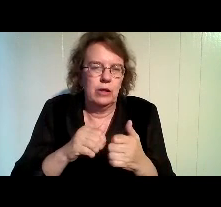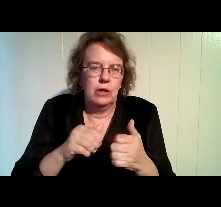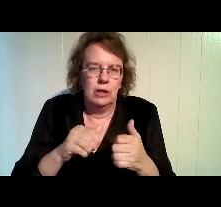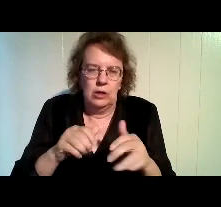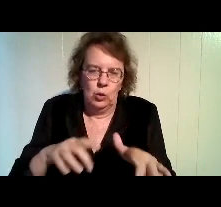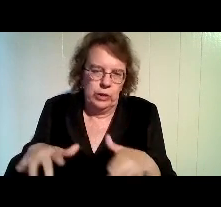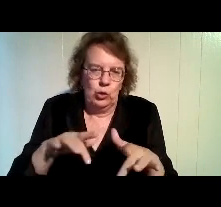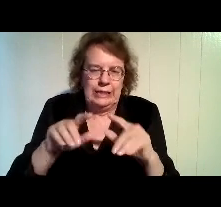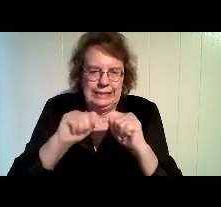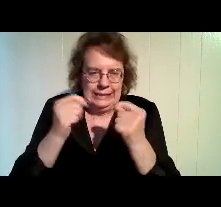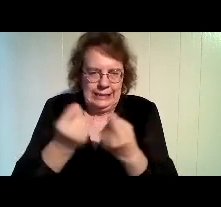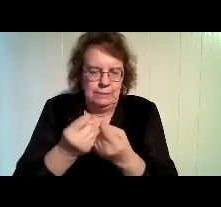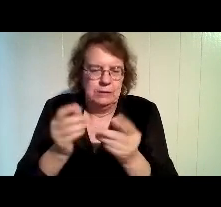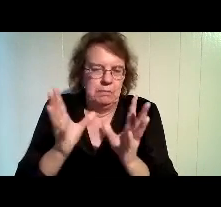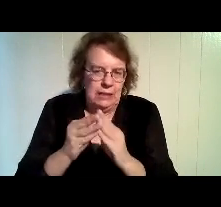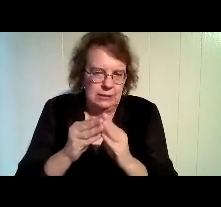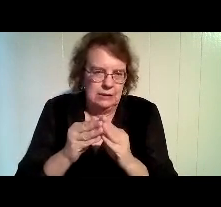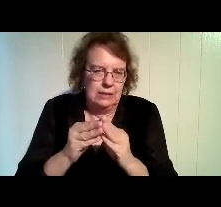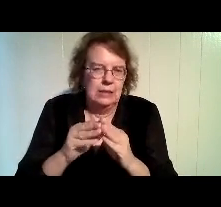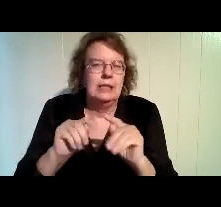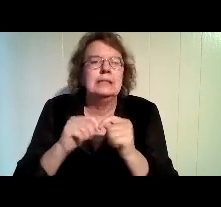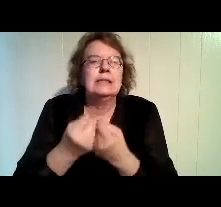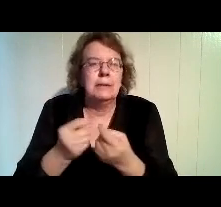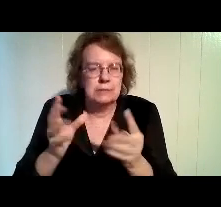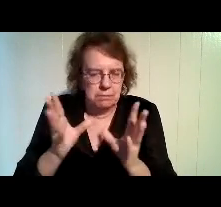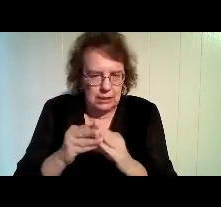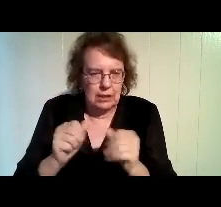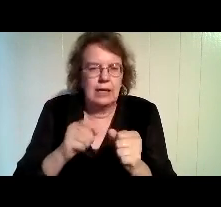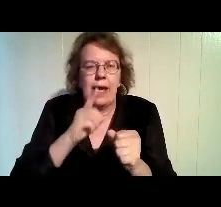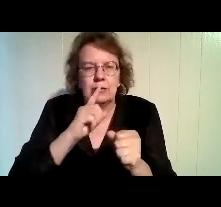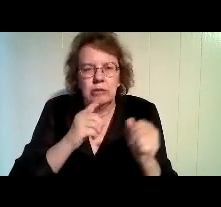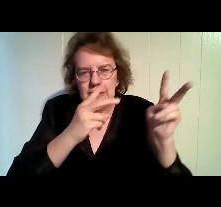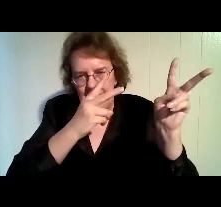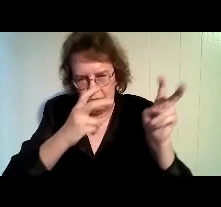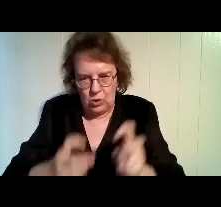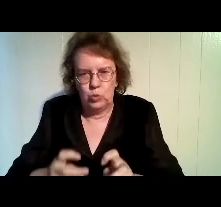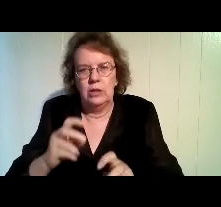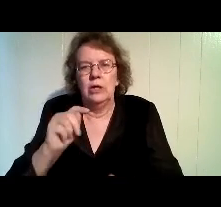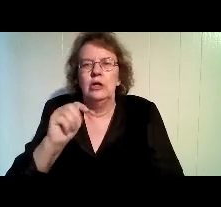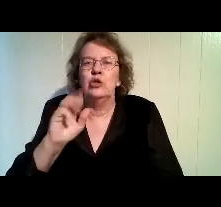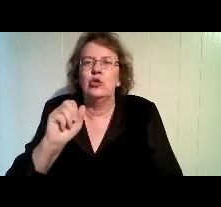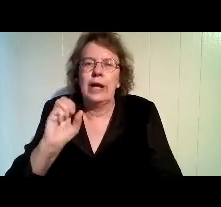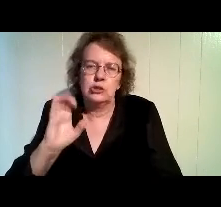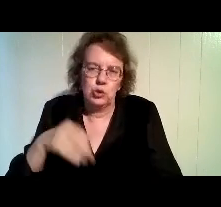meetings. Teams meetings you can actually download a transcript. That you can use for that.